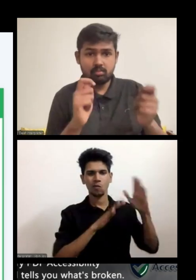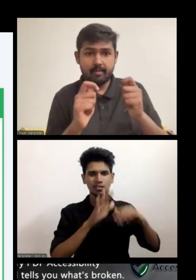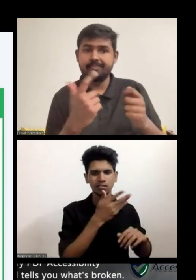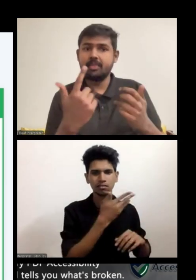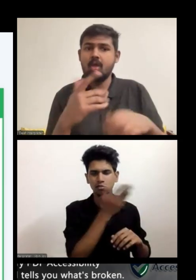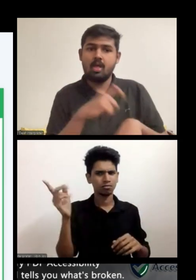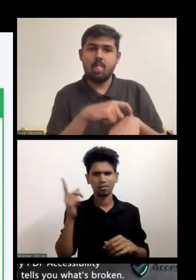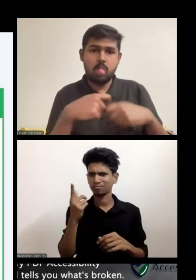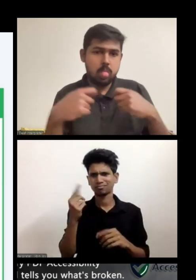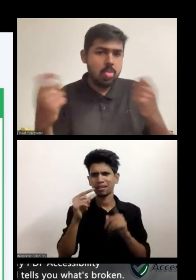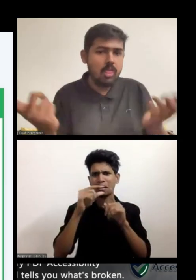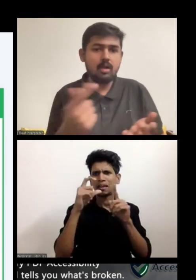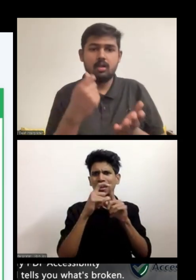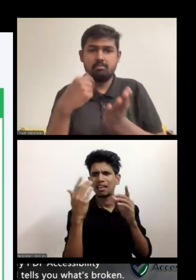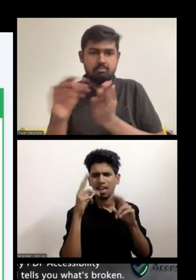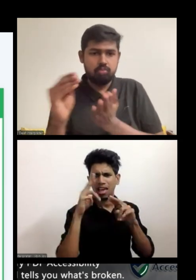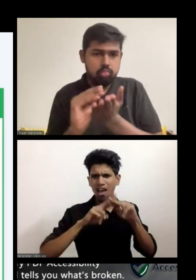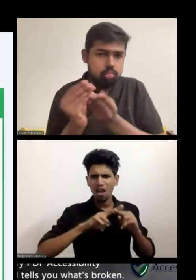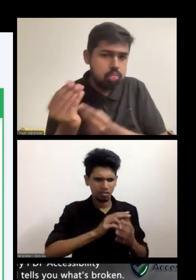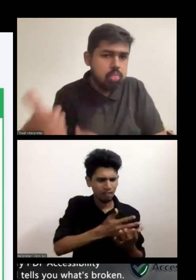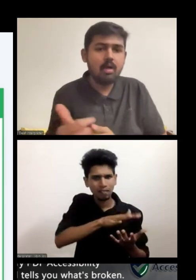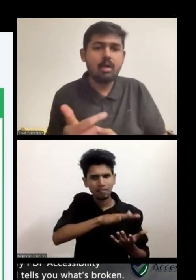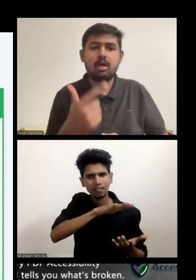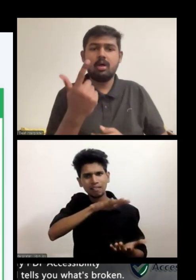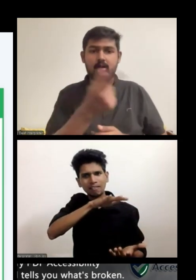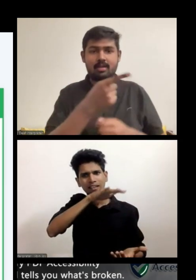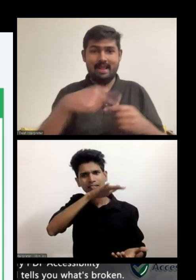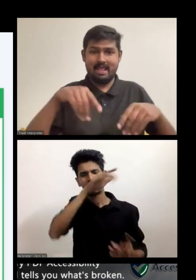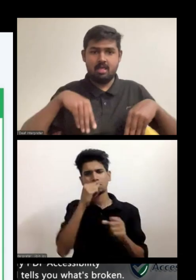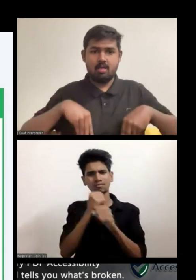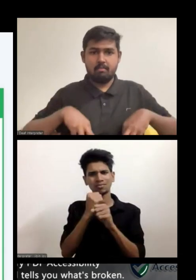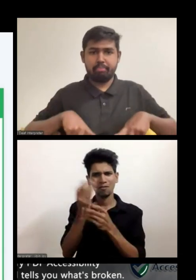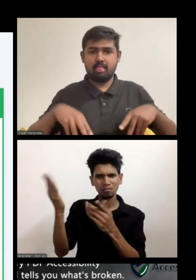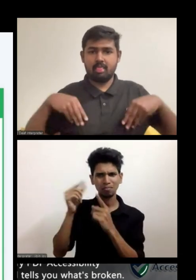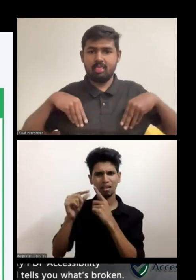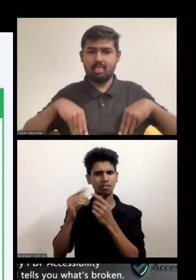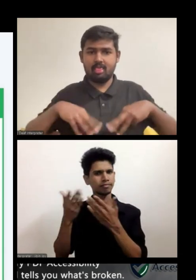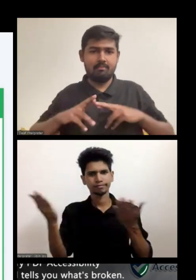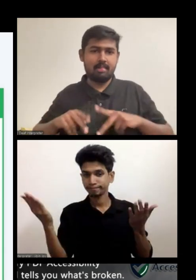So it becomes very difficult and an ongoing process and the accessibility what we are working